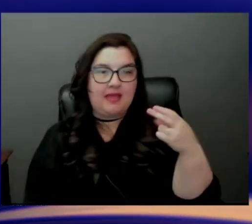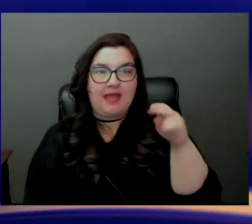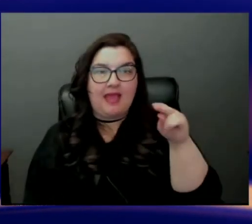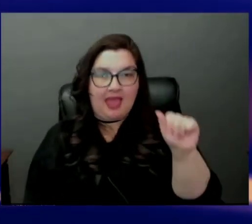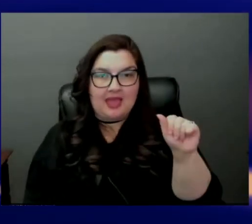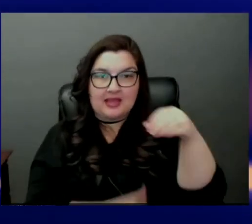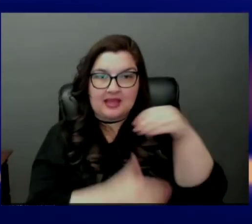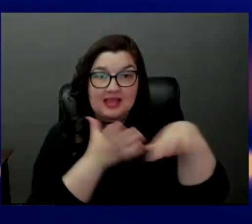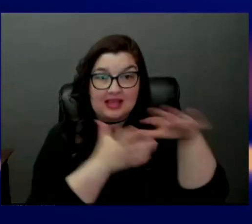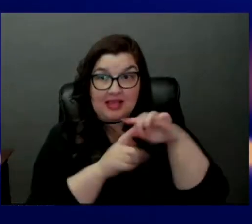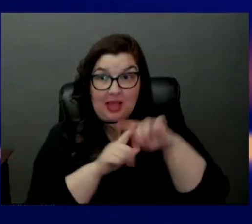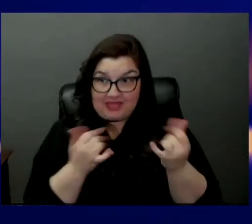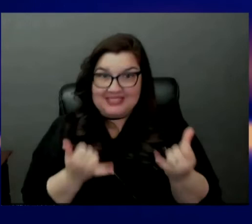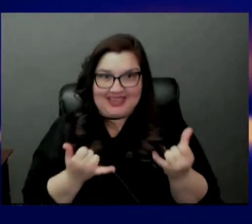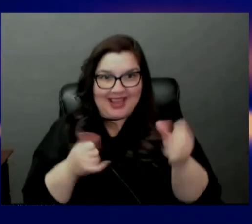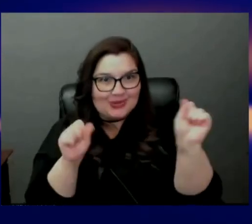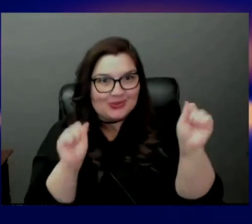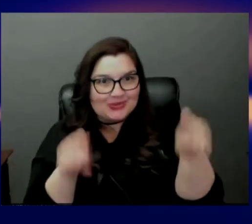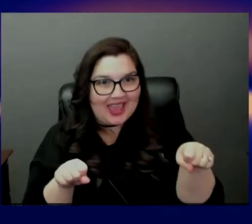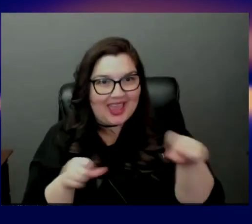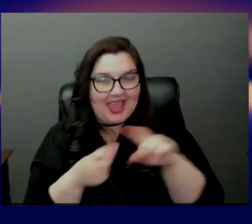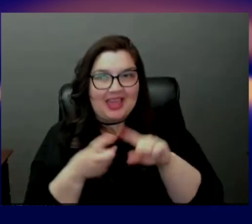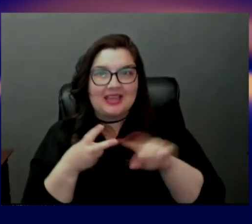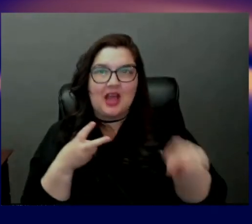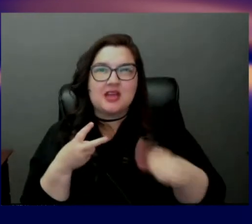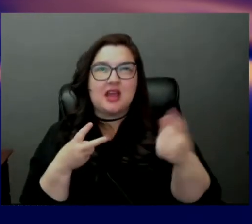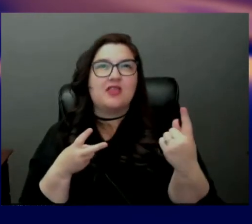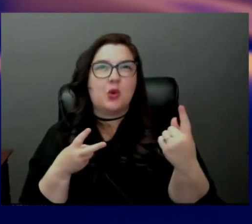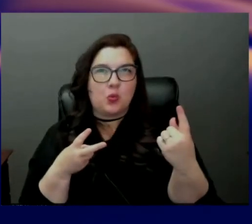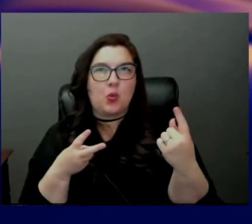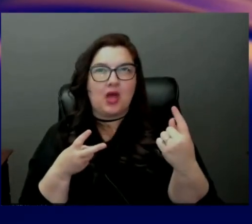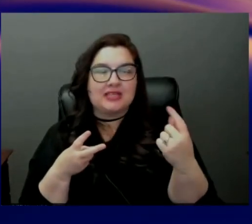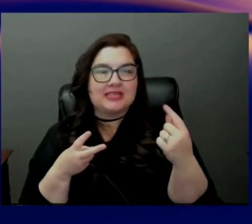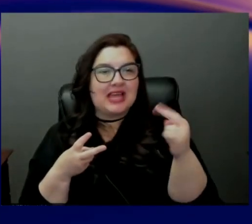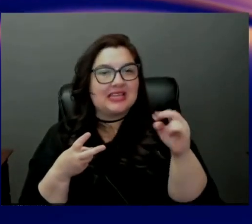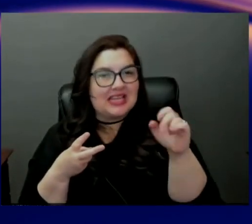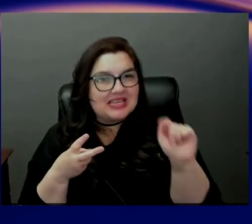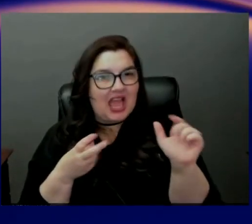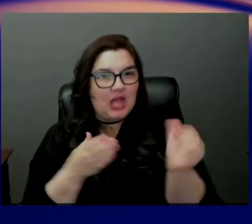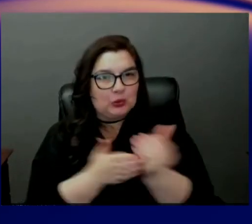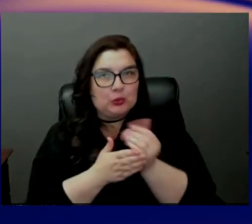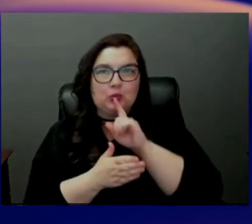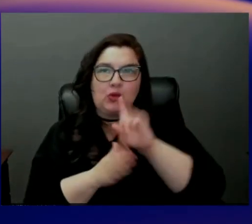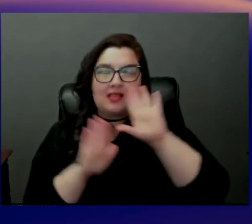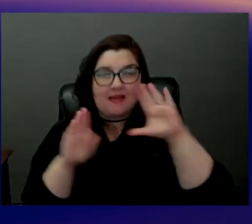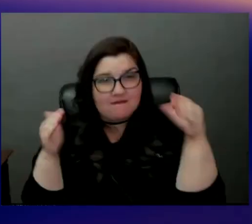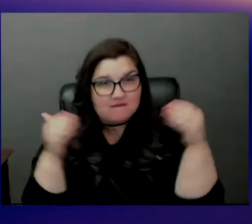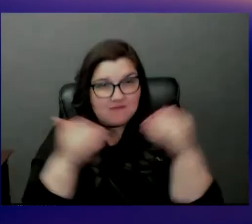Another area that's like a net new for us use case or getting very focused on use cases that we enabled